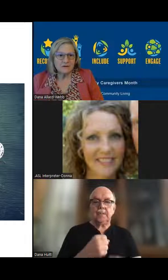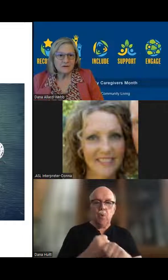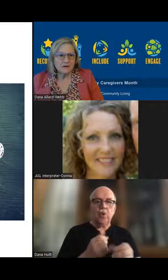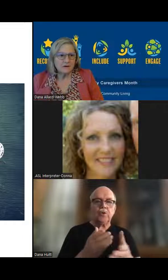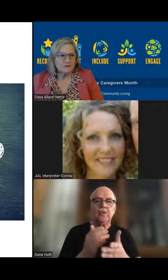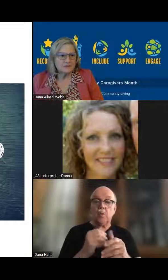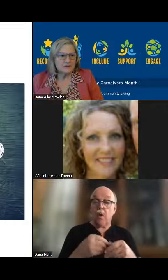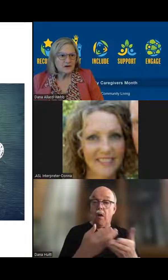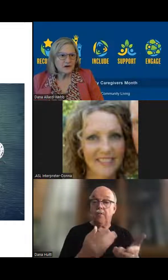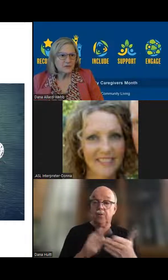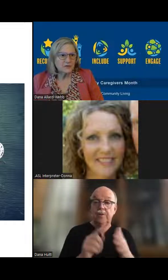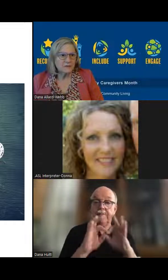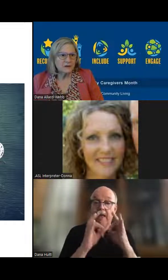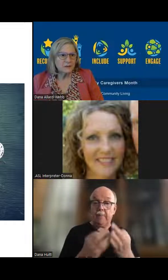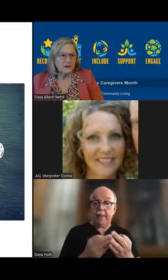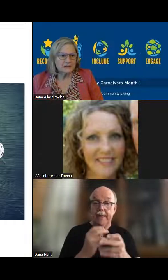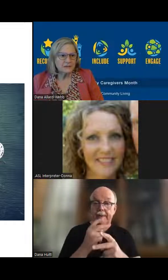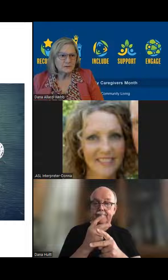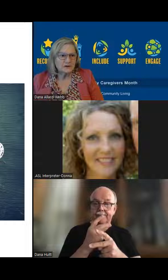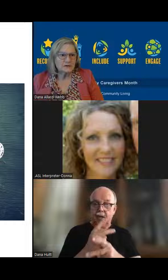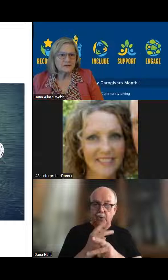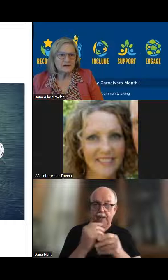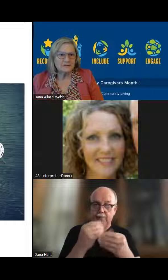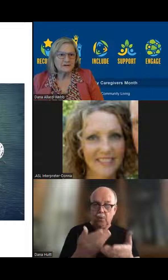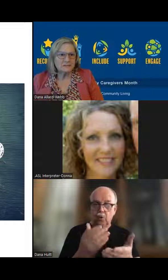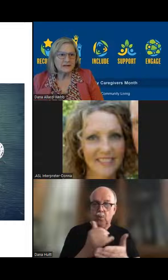web page, the website is Washingtoncarecareers website. And